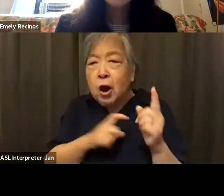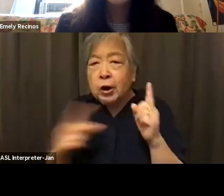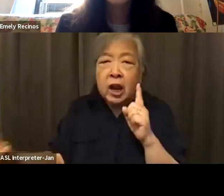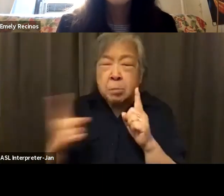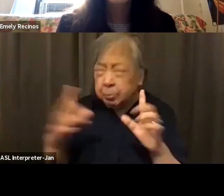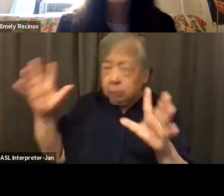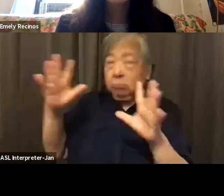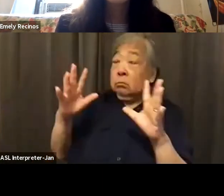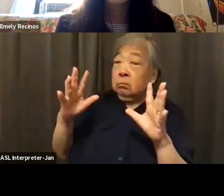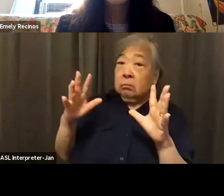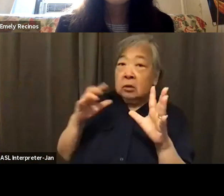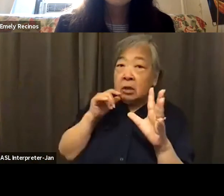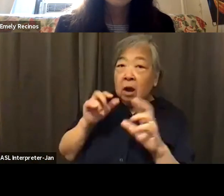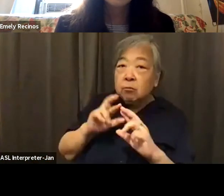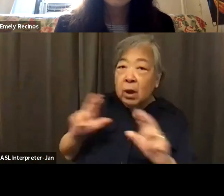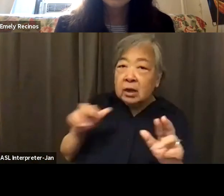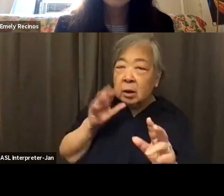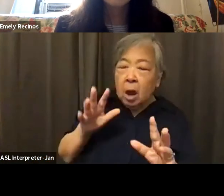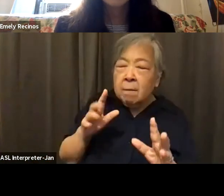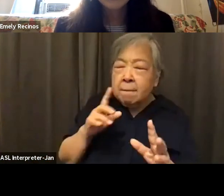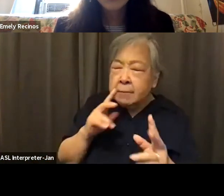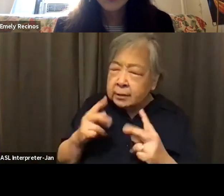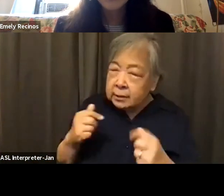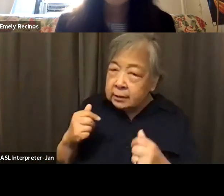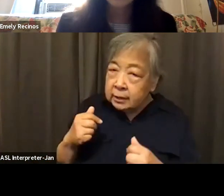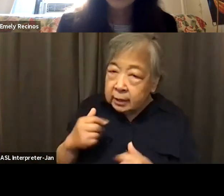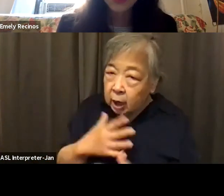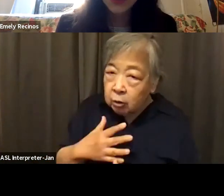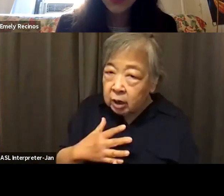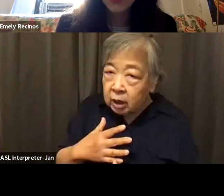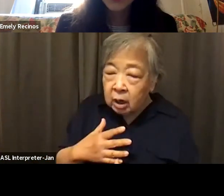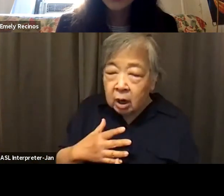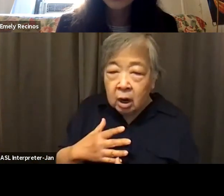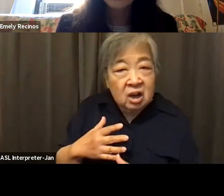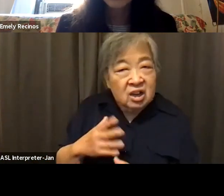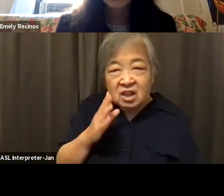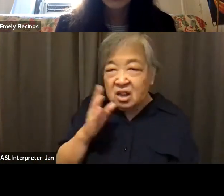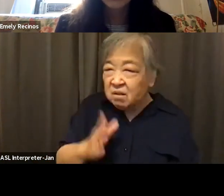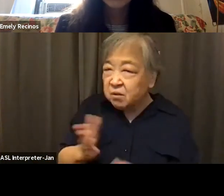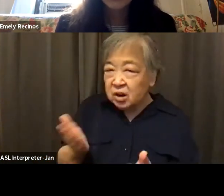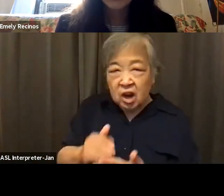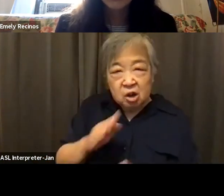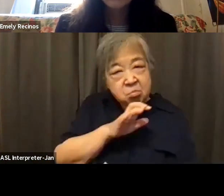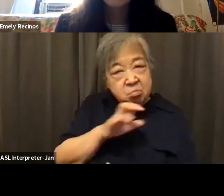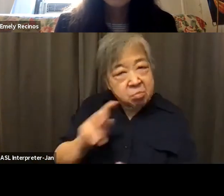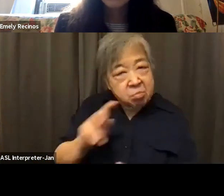and it was really scary and I never ended up going back to that grocery store because he made me so uncomfortable.